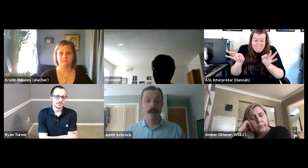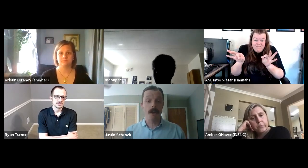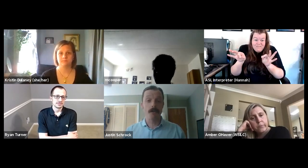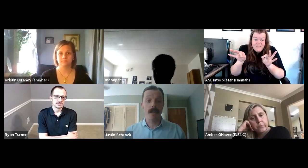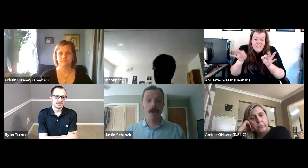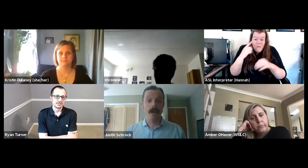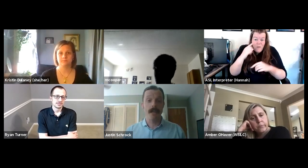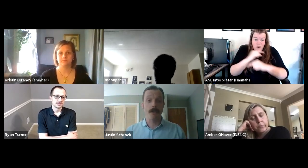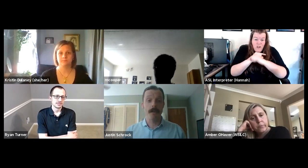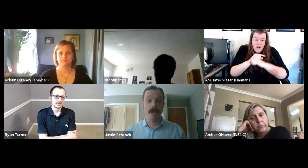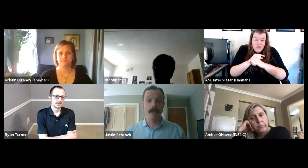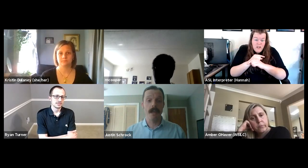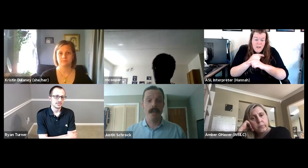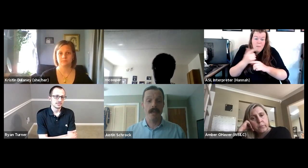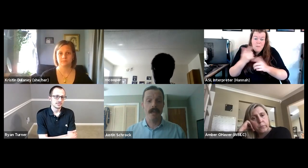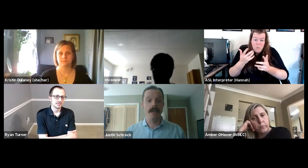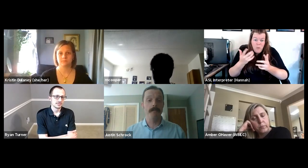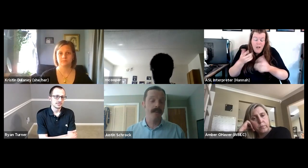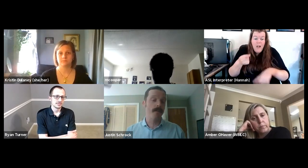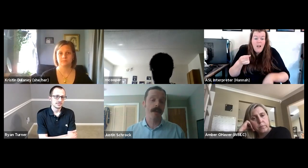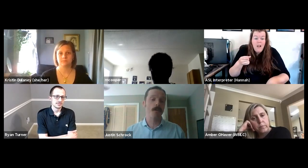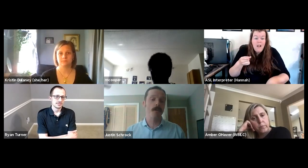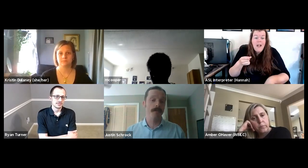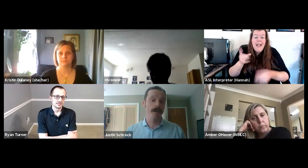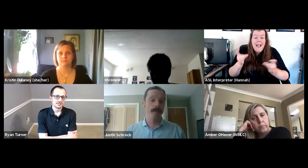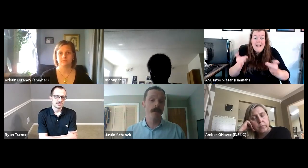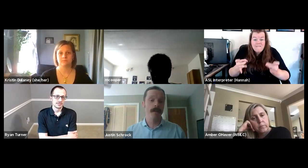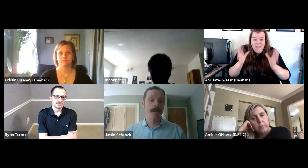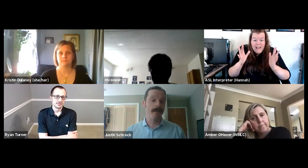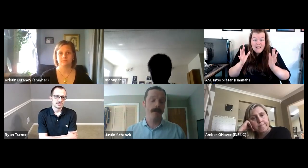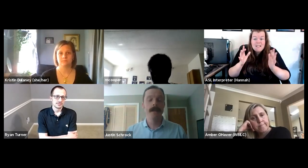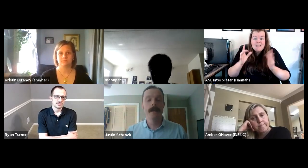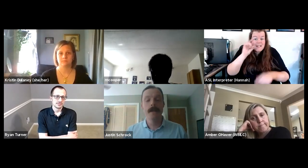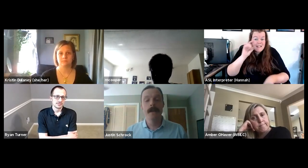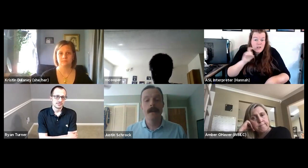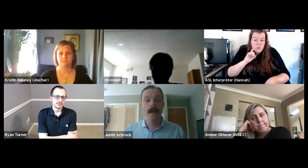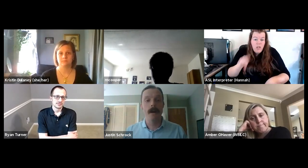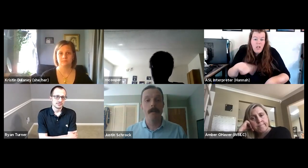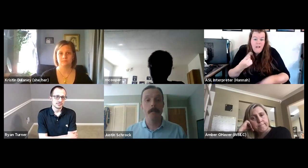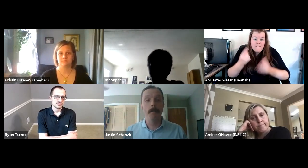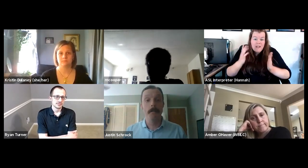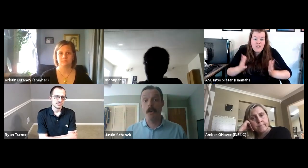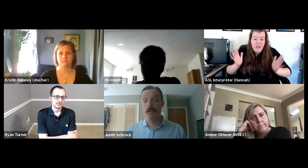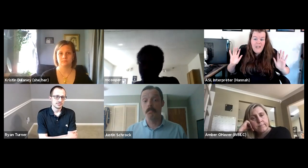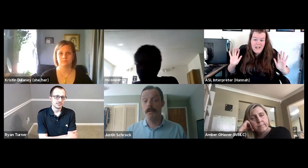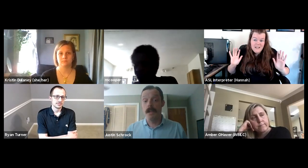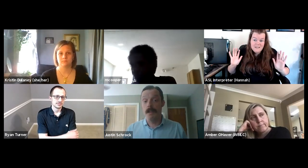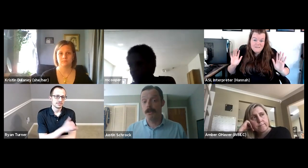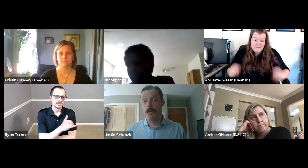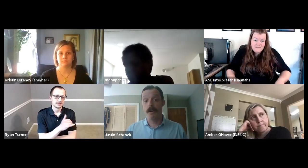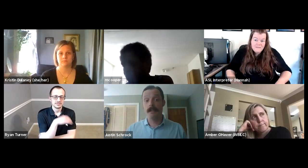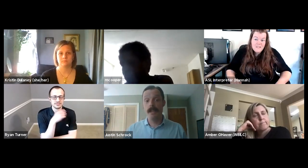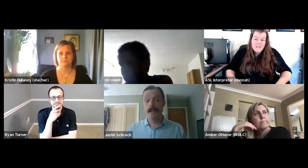under our state code right now is being a violent sexual offender that's it um so if you're over 18